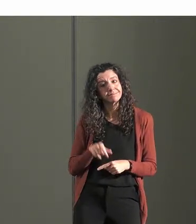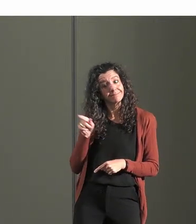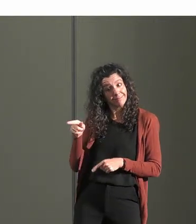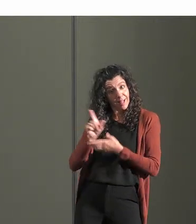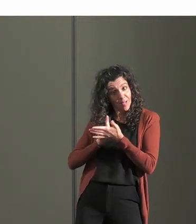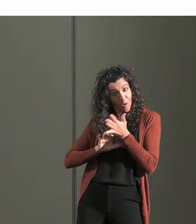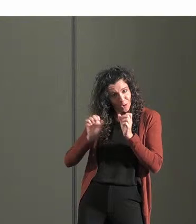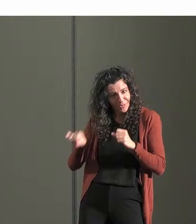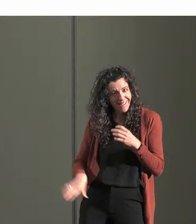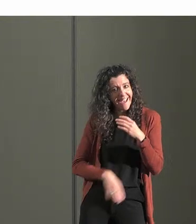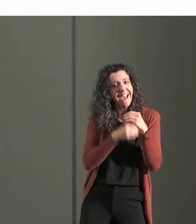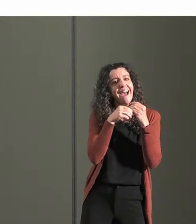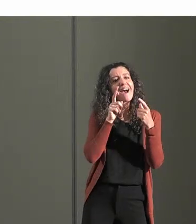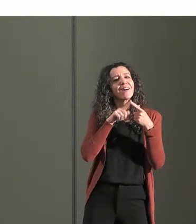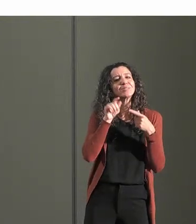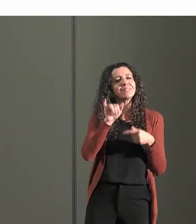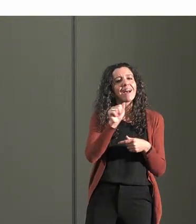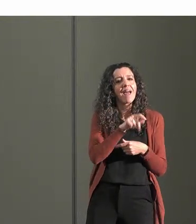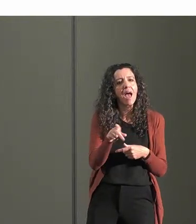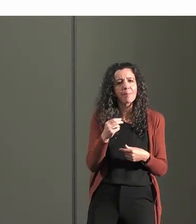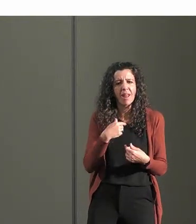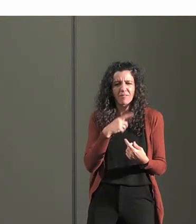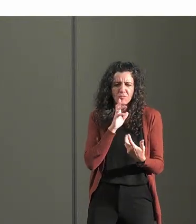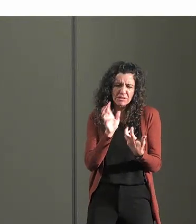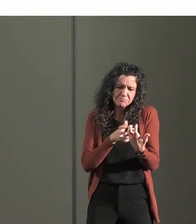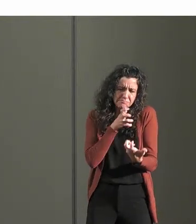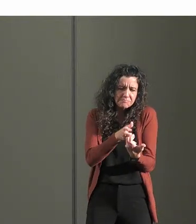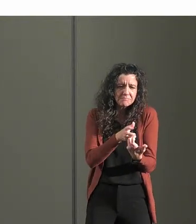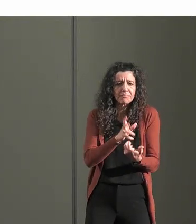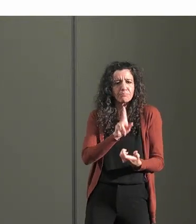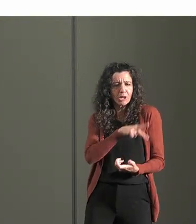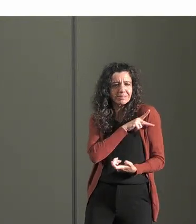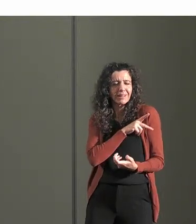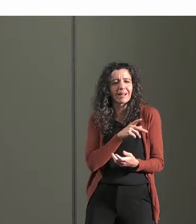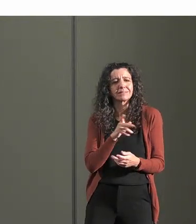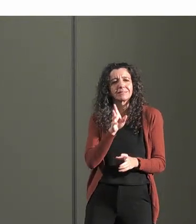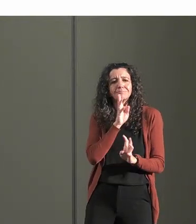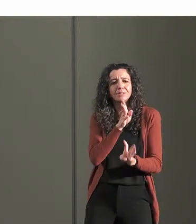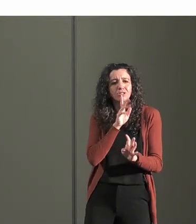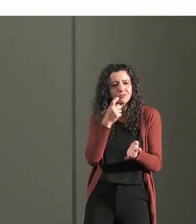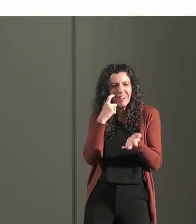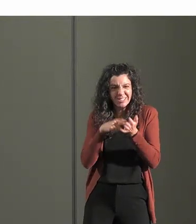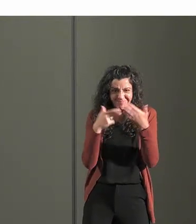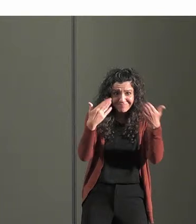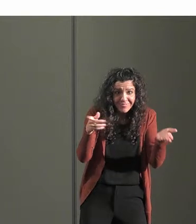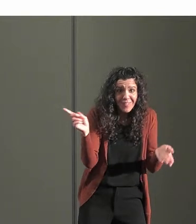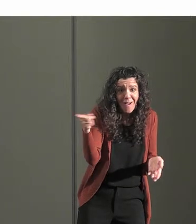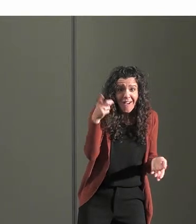You are a lawyer there is a lot of tech technical vocabulary she added it in the app and have personalized speech